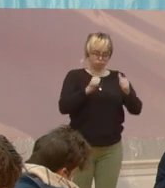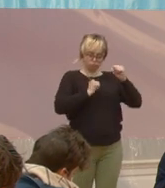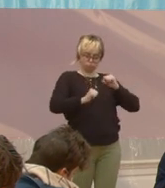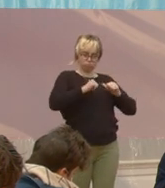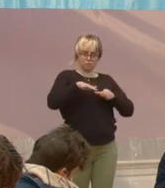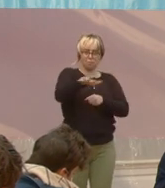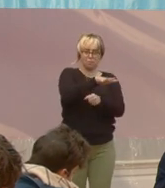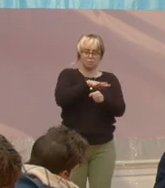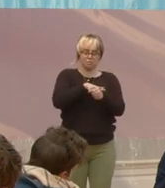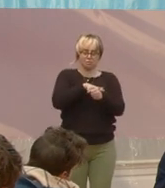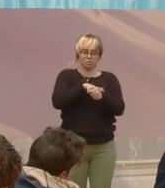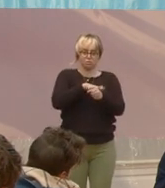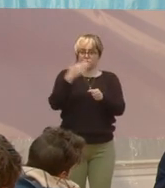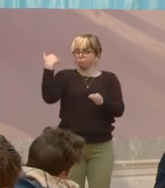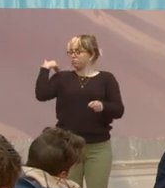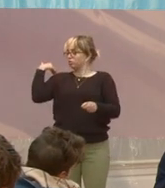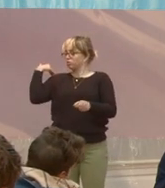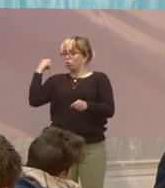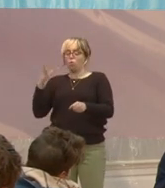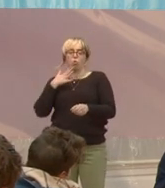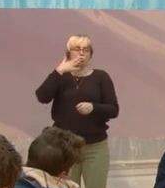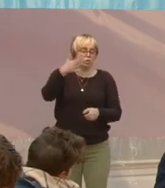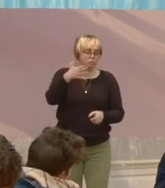space that has previously or will in the future contain objects.